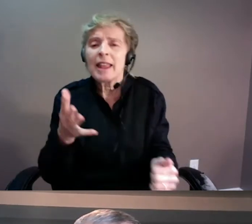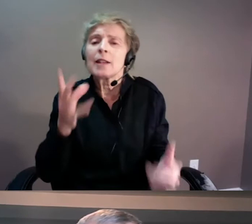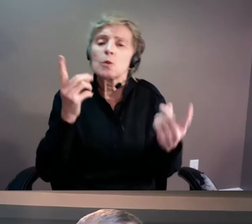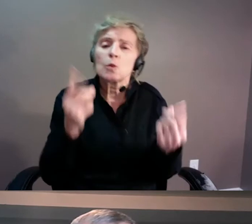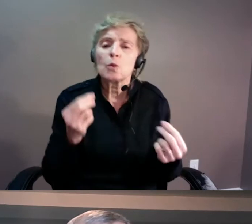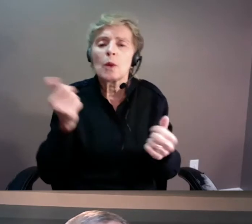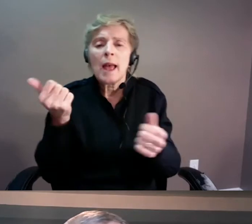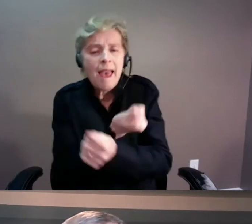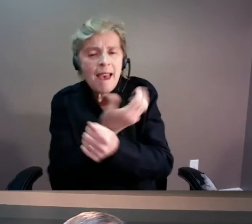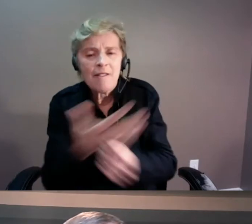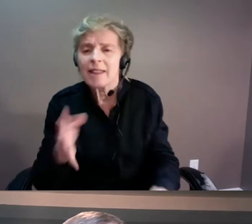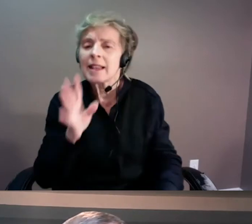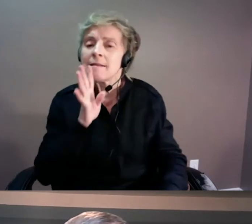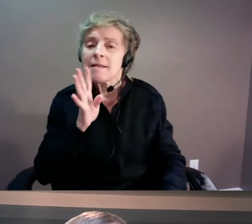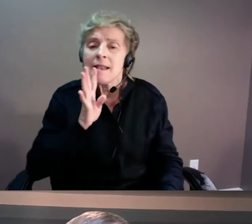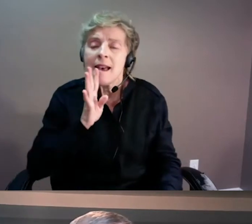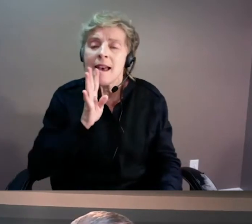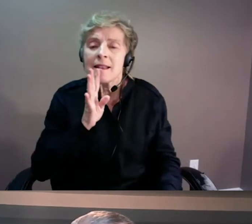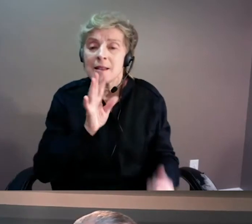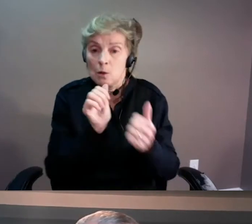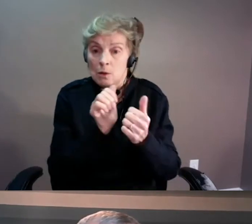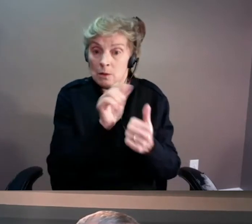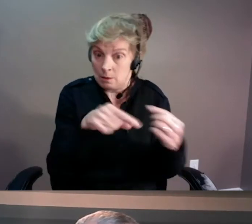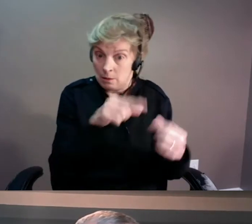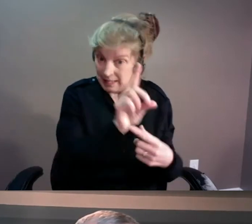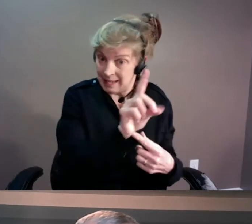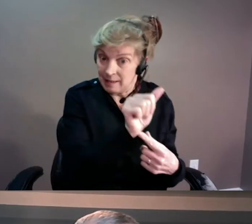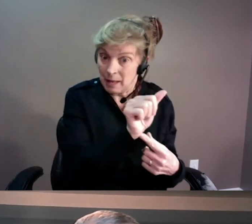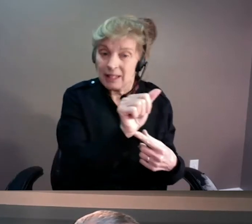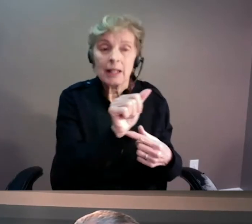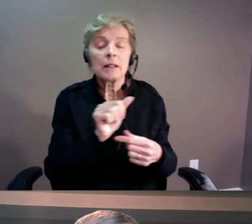that in in dealing with disability we're not dealing with the problems of other people,